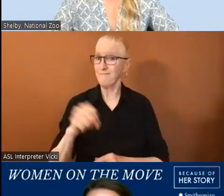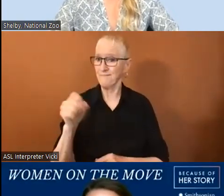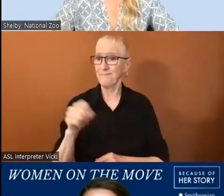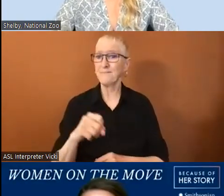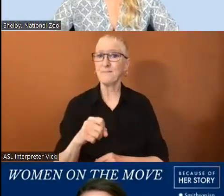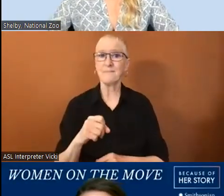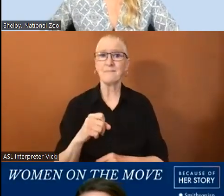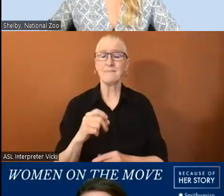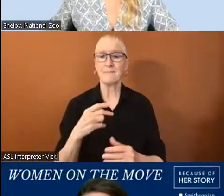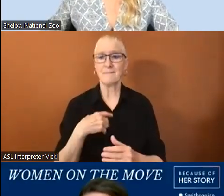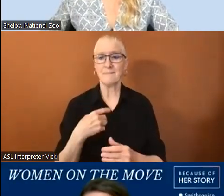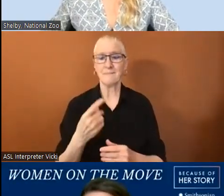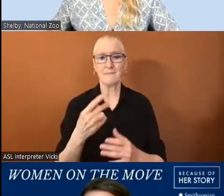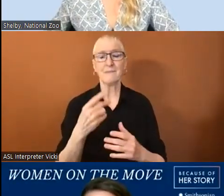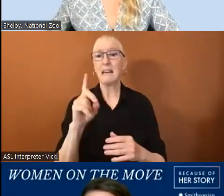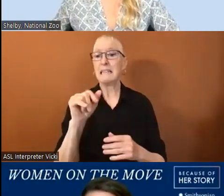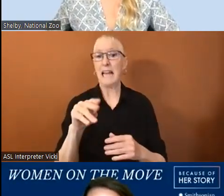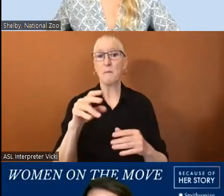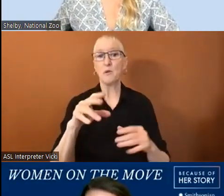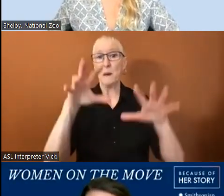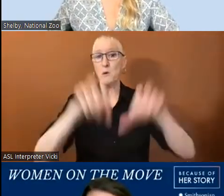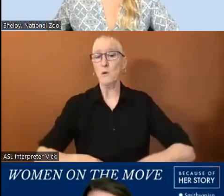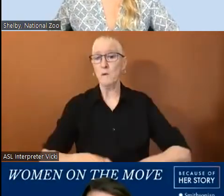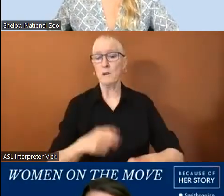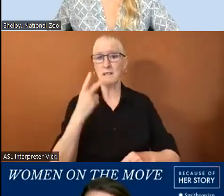There is a lot of dams being removed, you can see in this video. This is Bloede dam that I had just talked about,